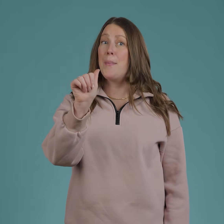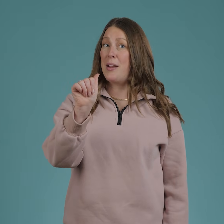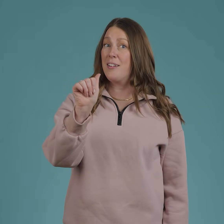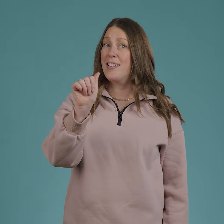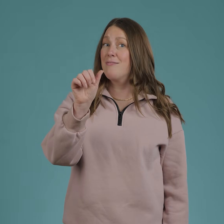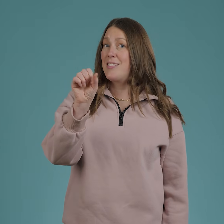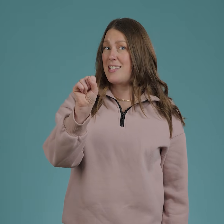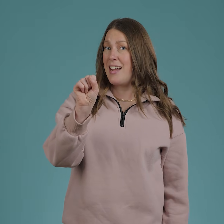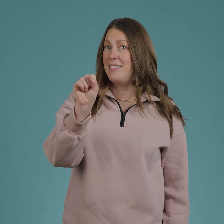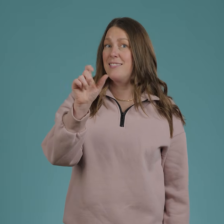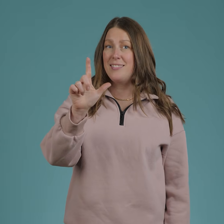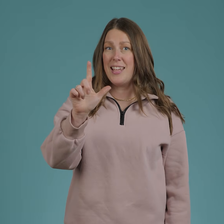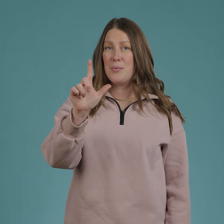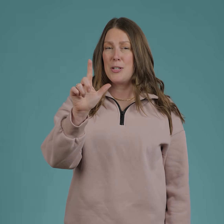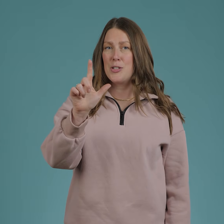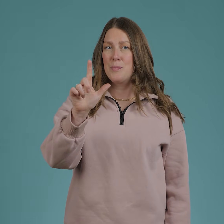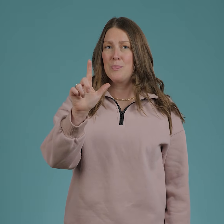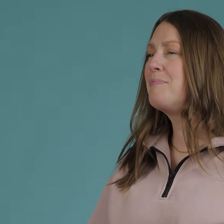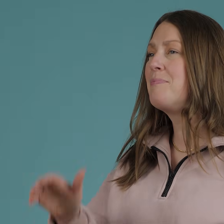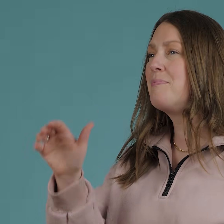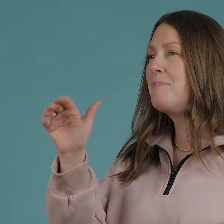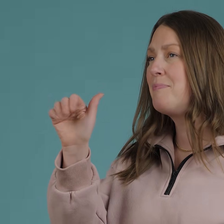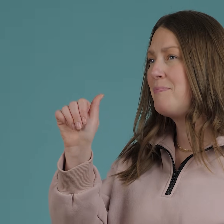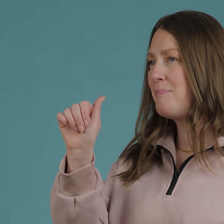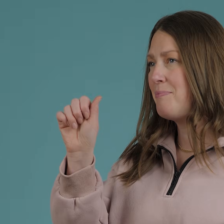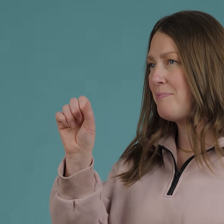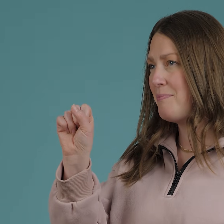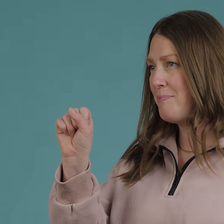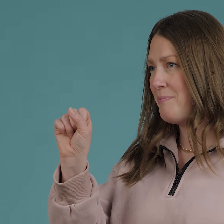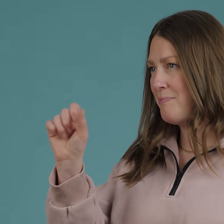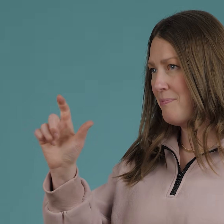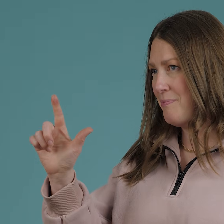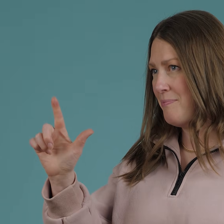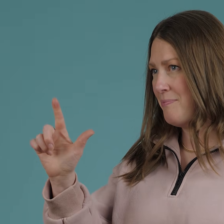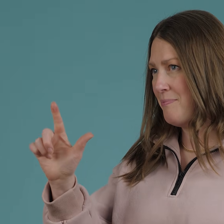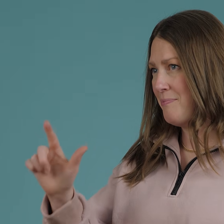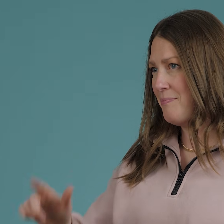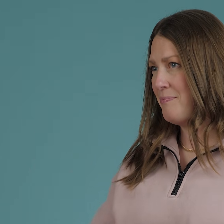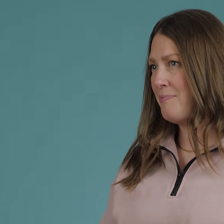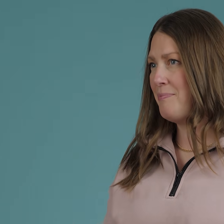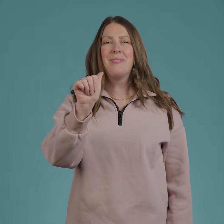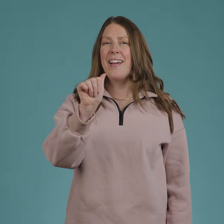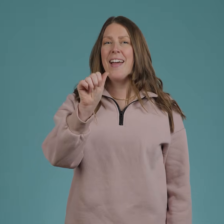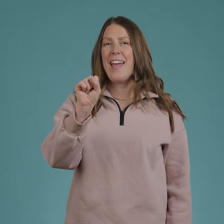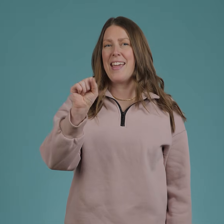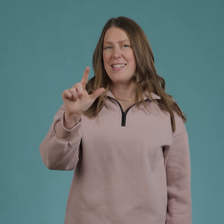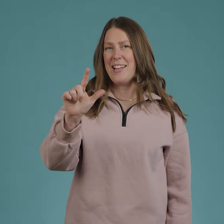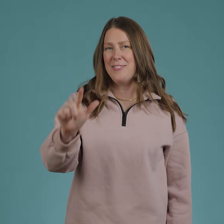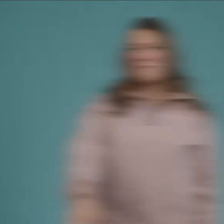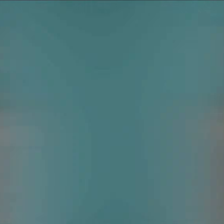American Sign Language. You just fingerspell A-S-L. ASL.